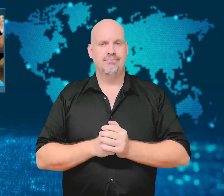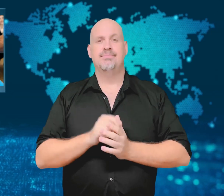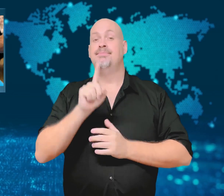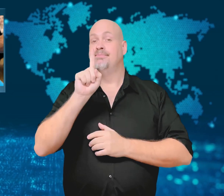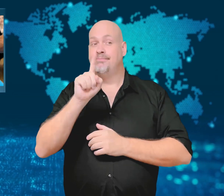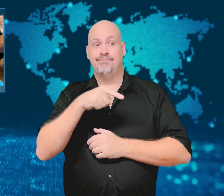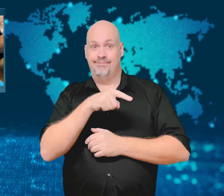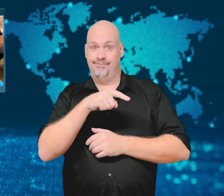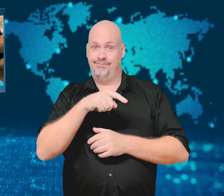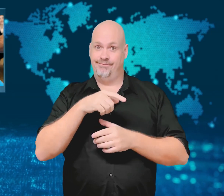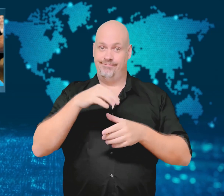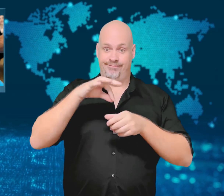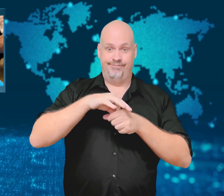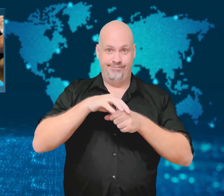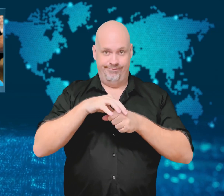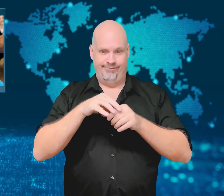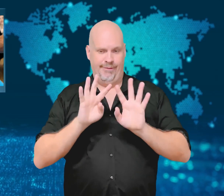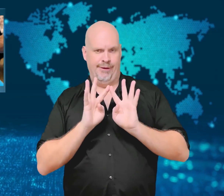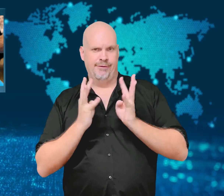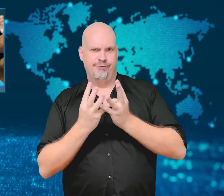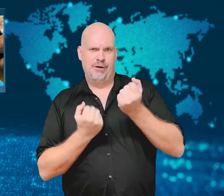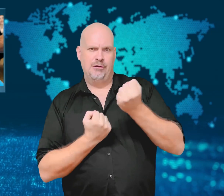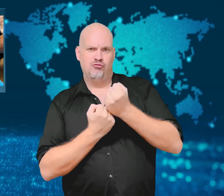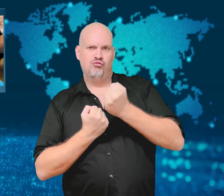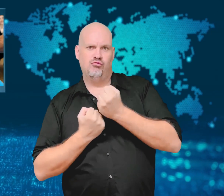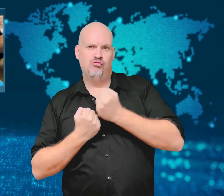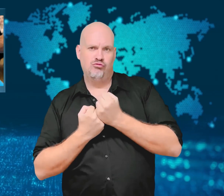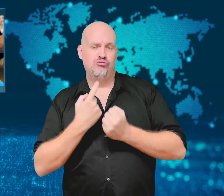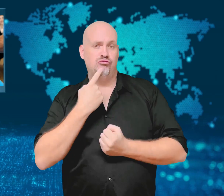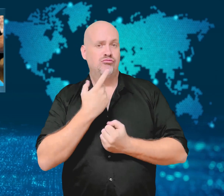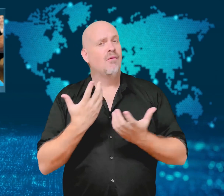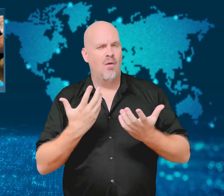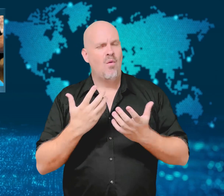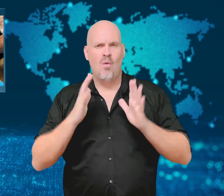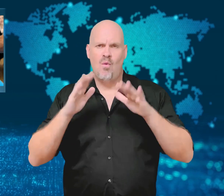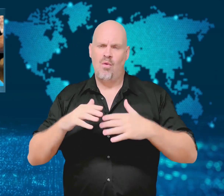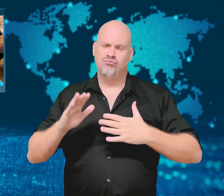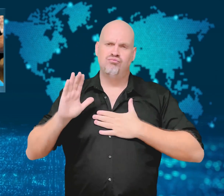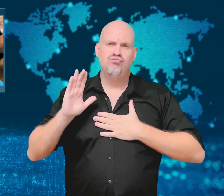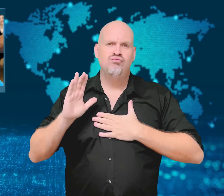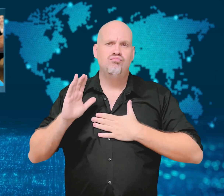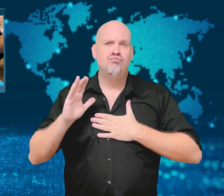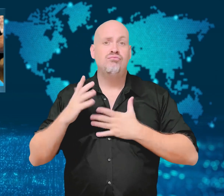all offenses of fraud against lawmakers.